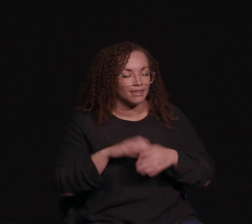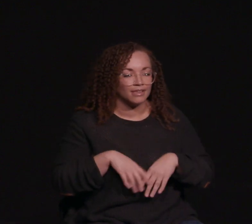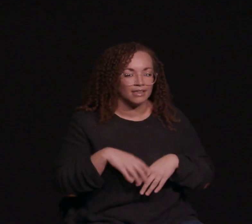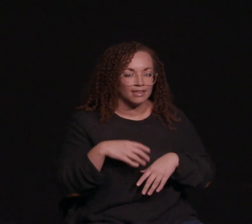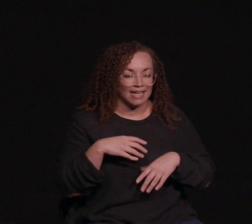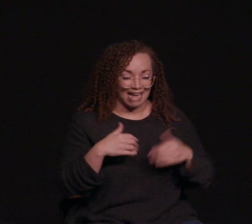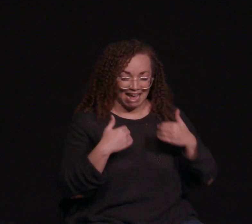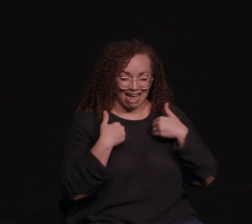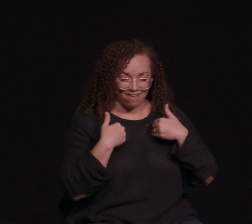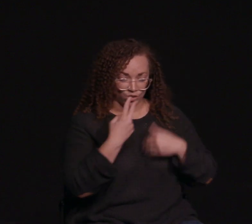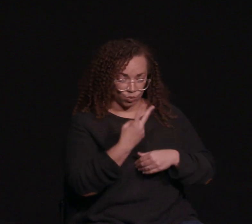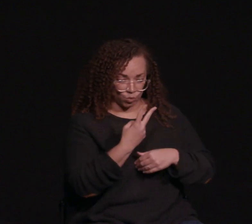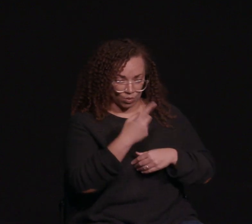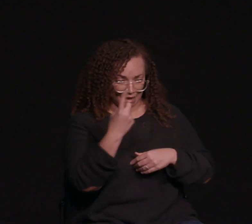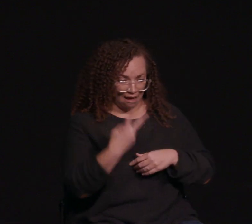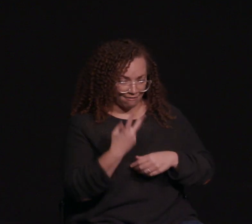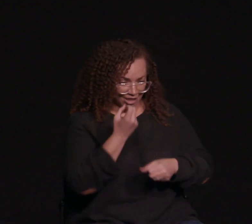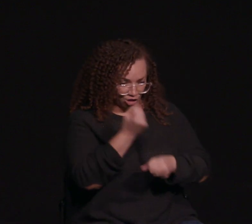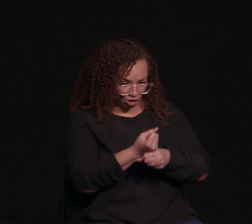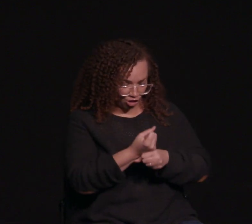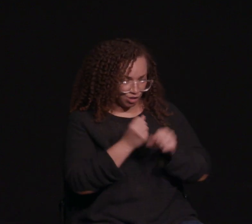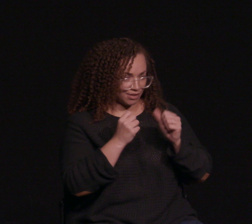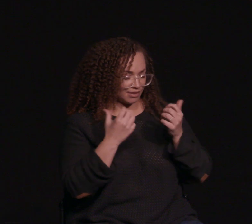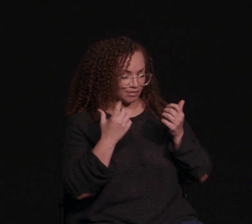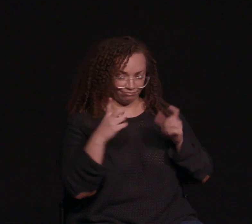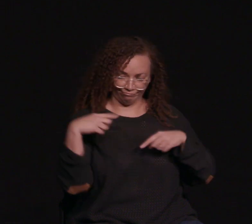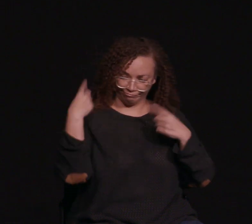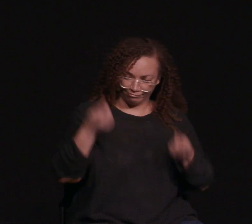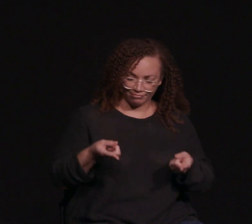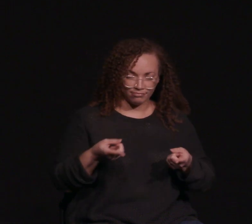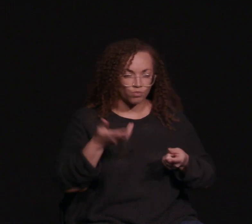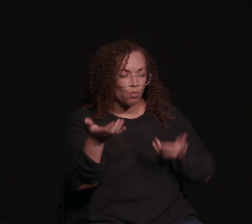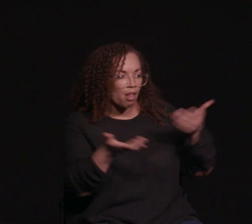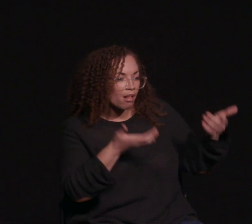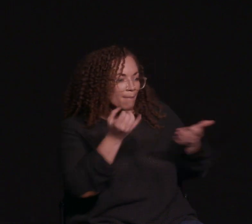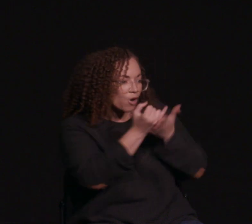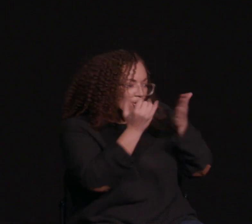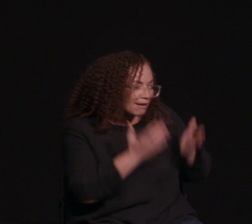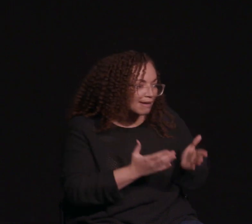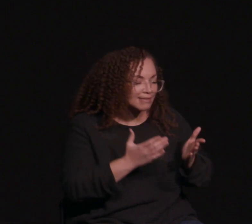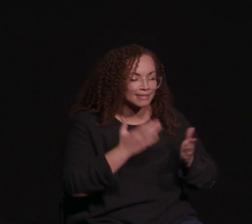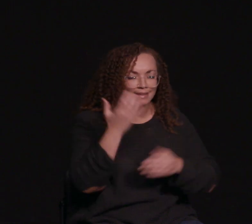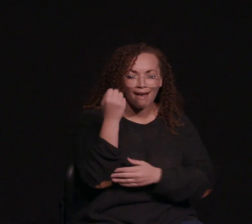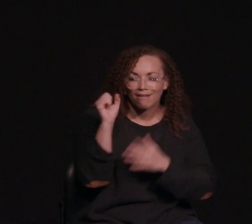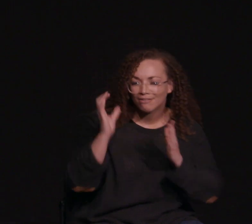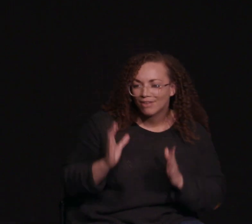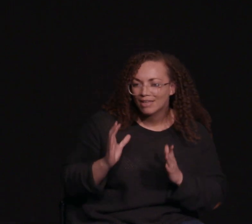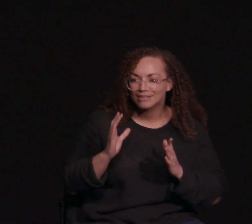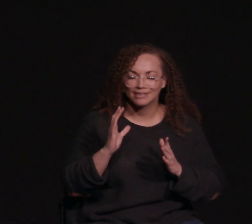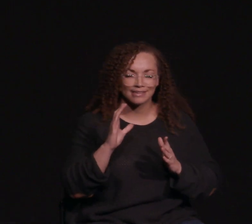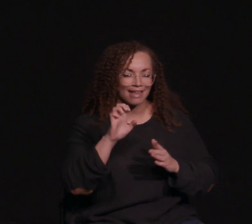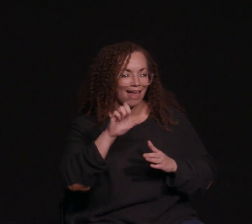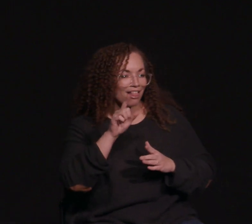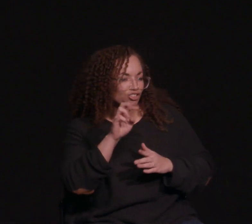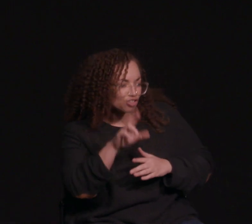2 1/2 years welcomed artists, activists, archivists, and elders into the campus community.